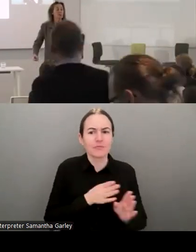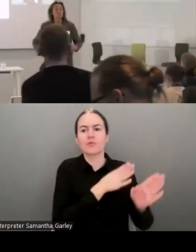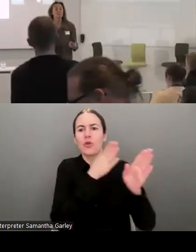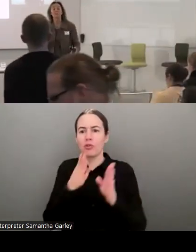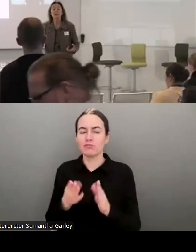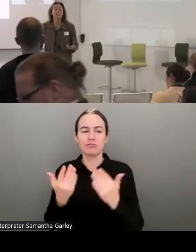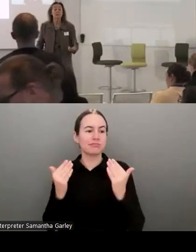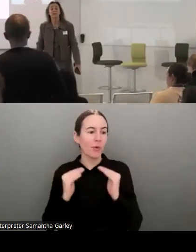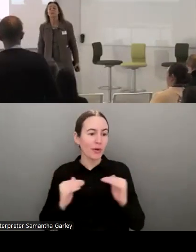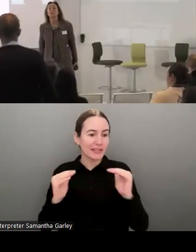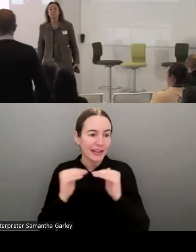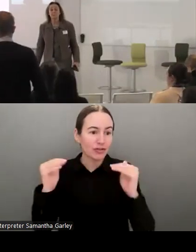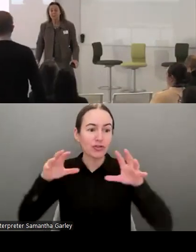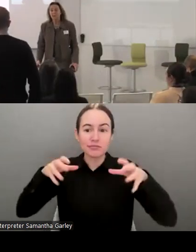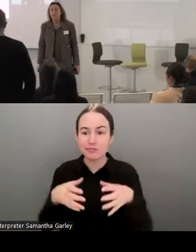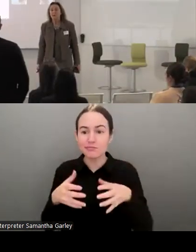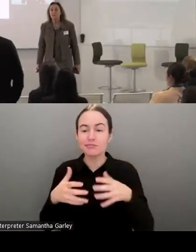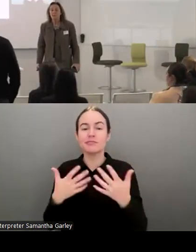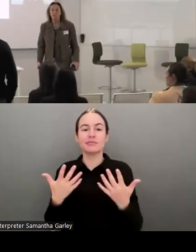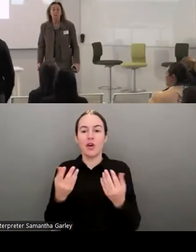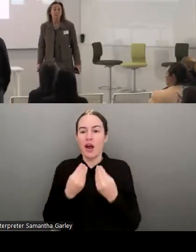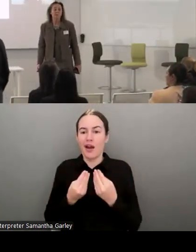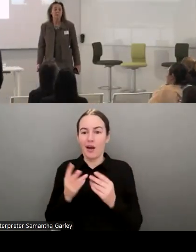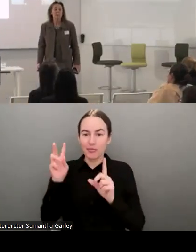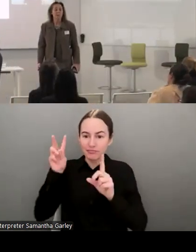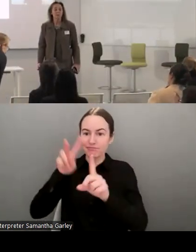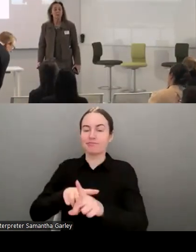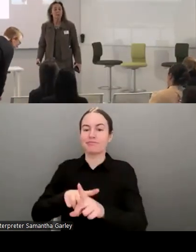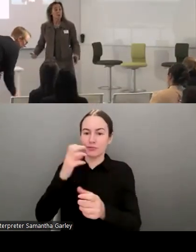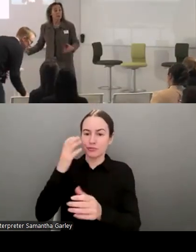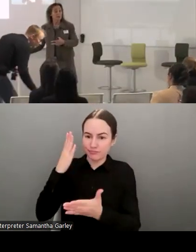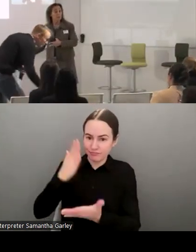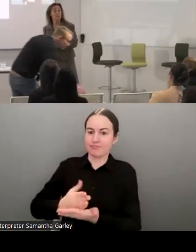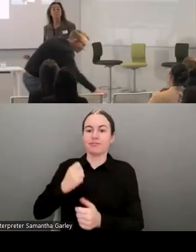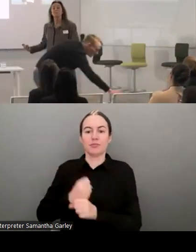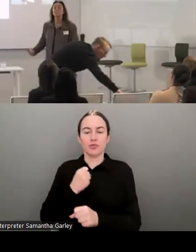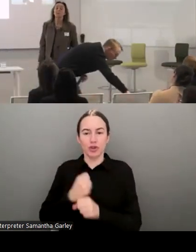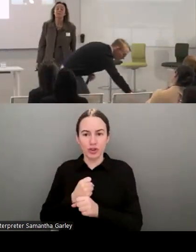Also very practical hands on tips, from a large organization. And now we will go back to the user perspective.